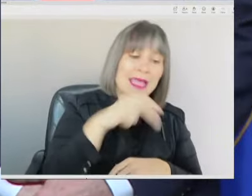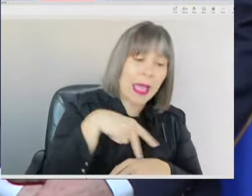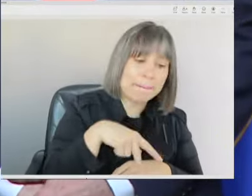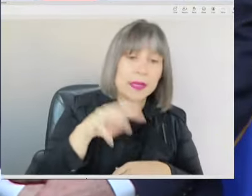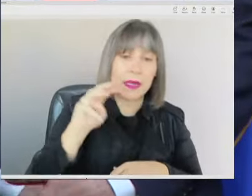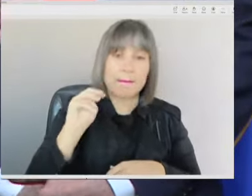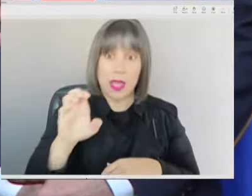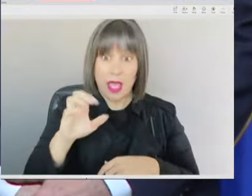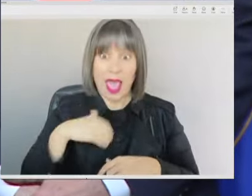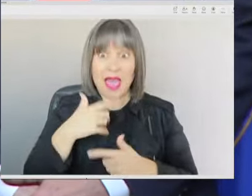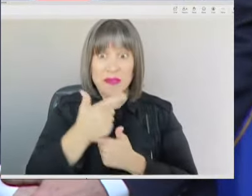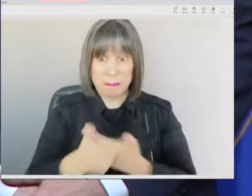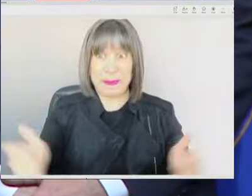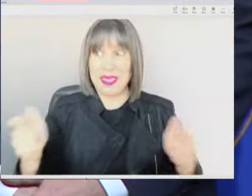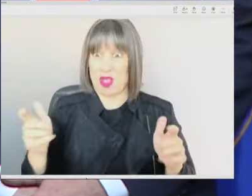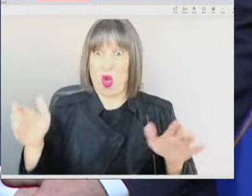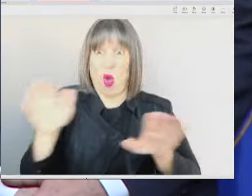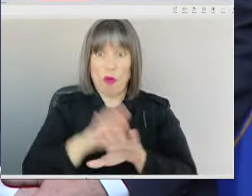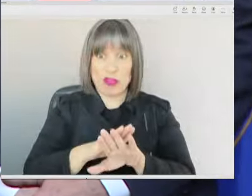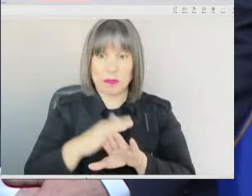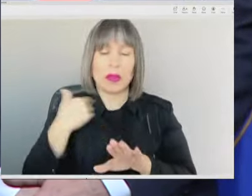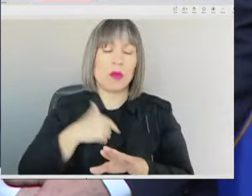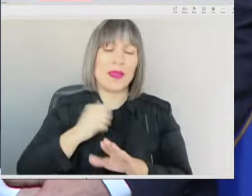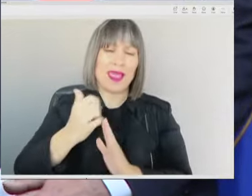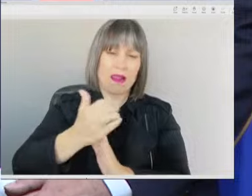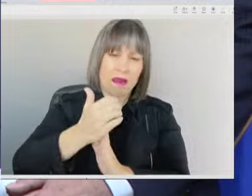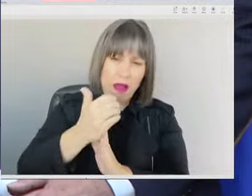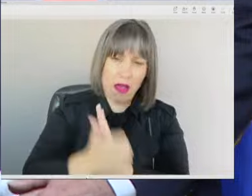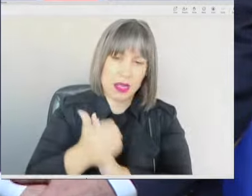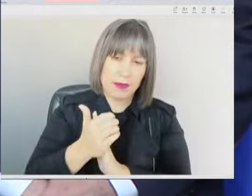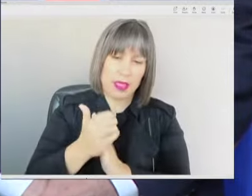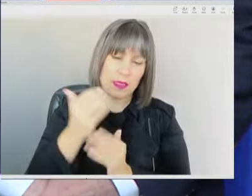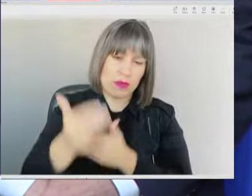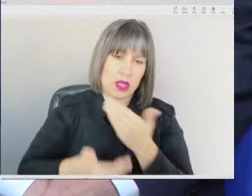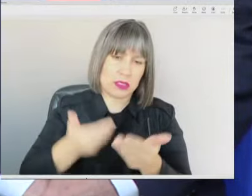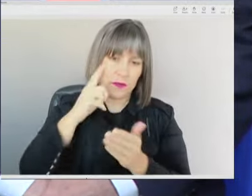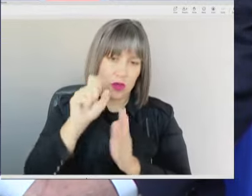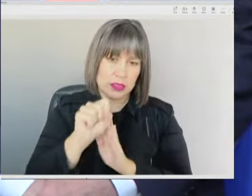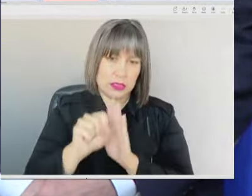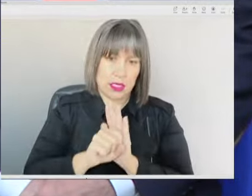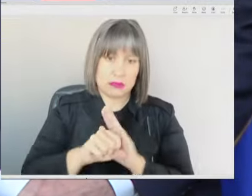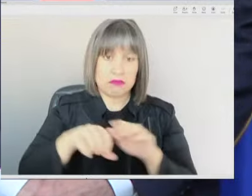we can automate tons of those processes for states and do that at no cost.